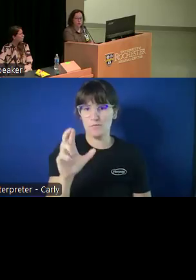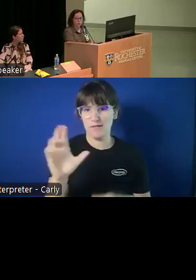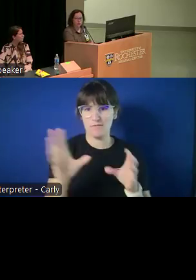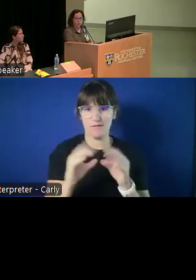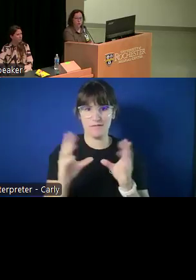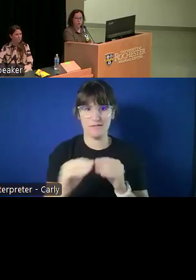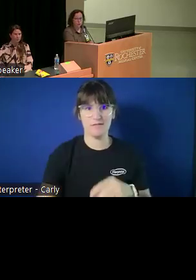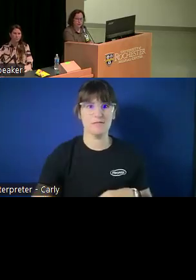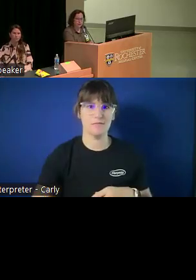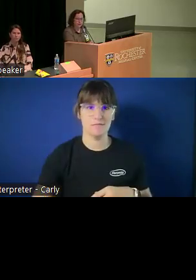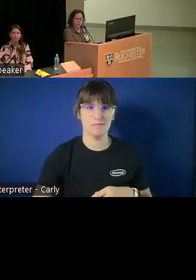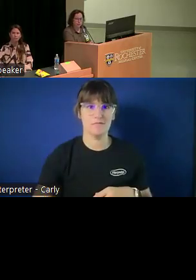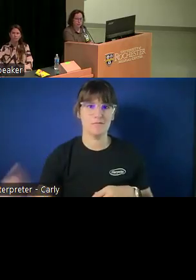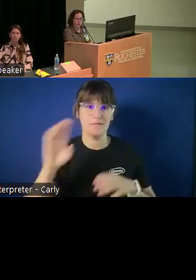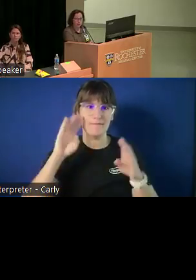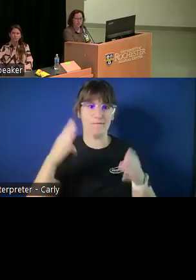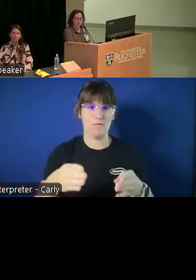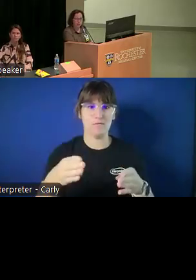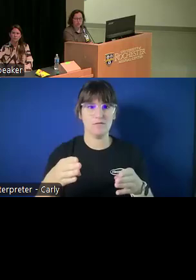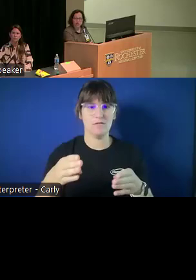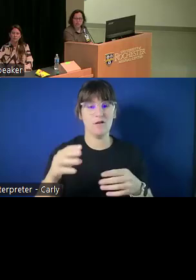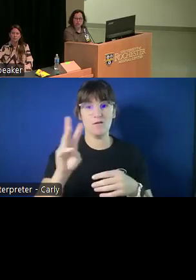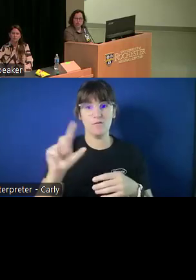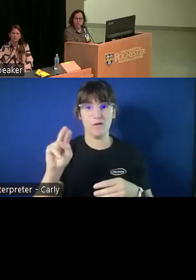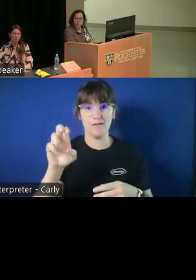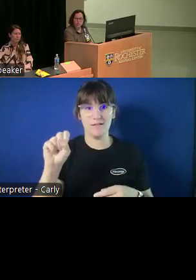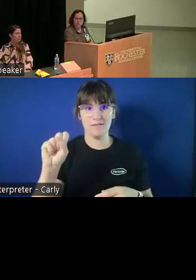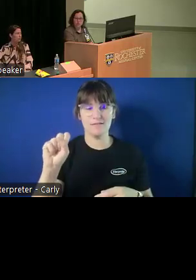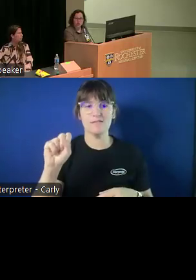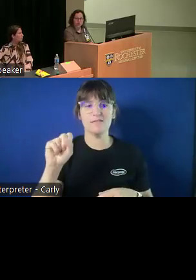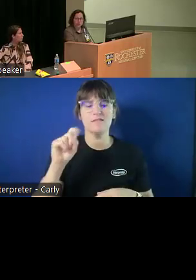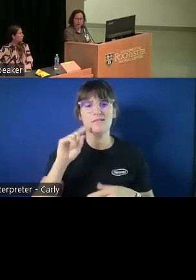uh one focused on wellness so while we have had some sessions with speakers coming in addressing